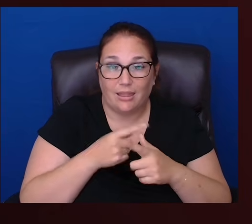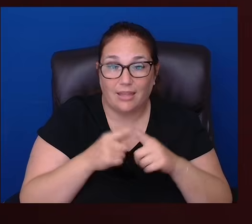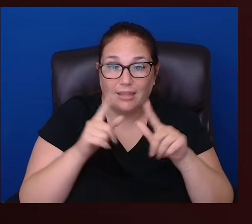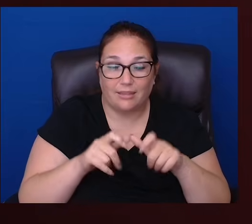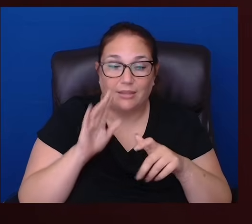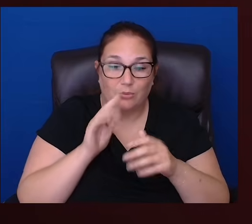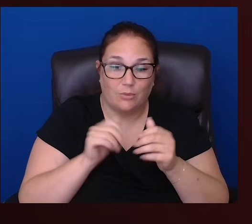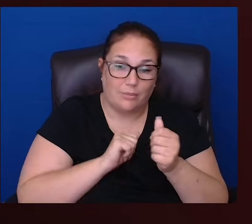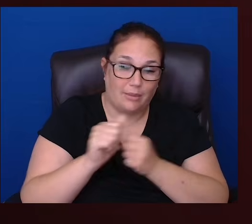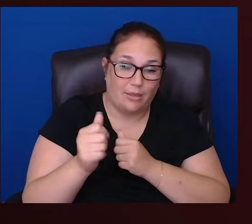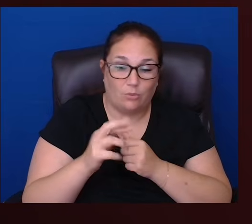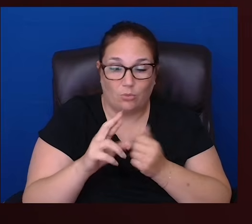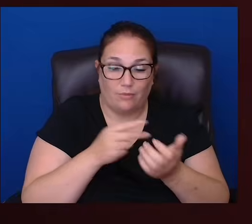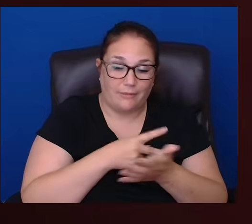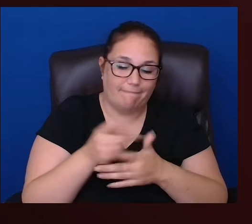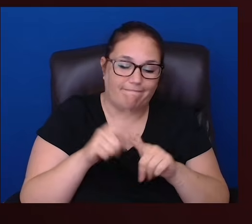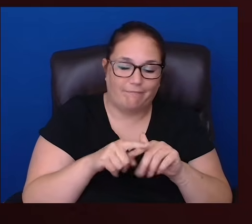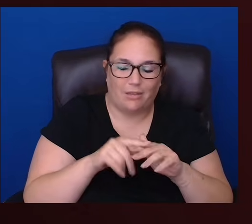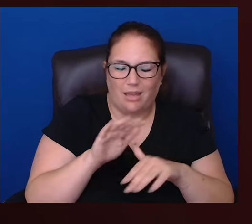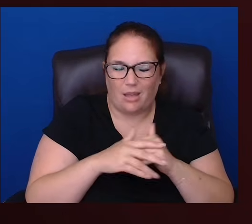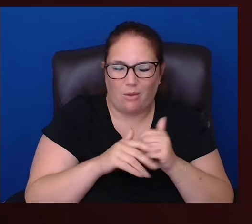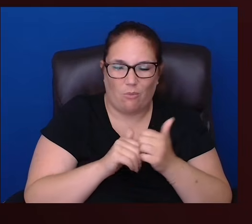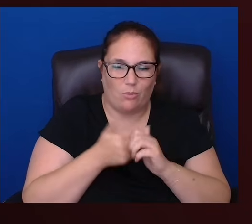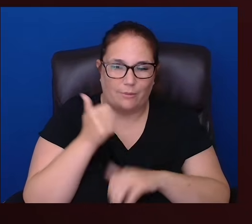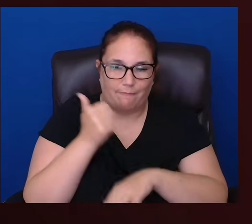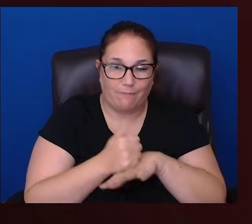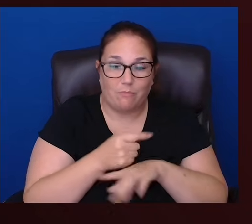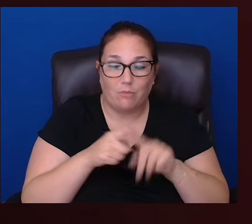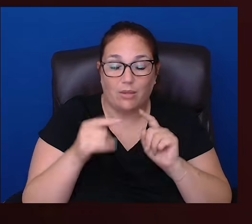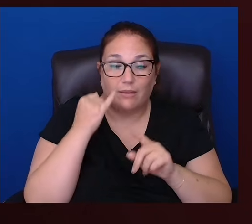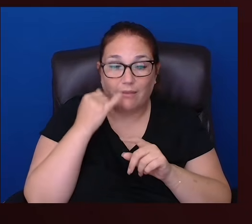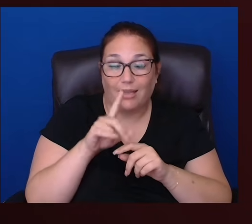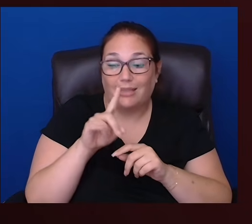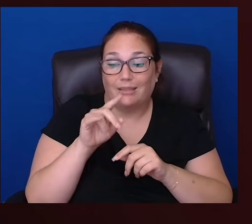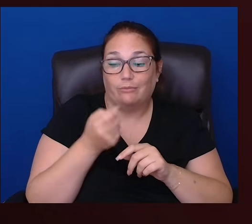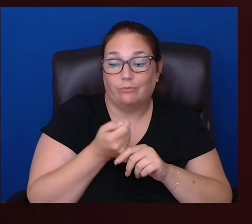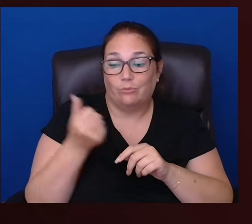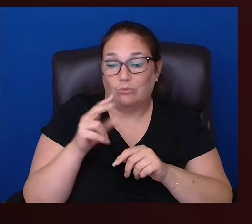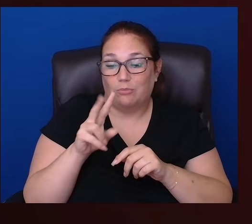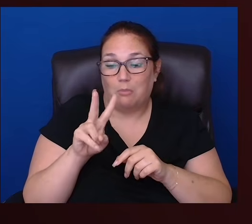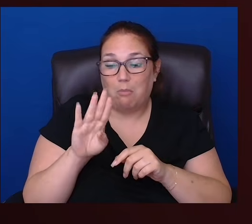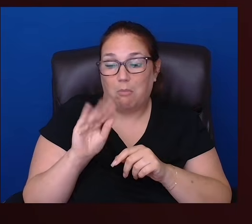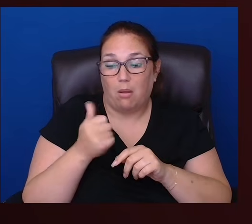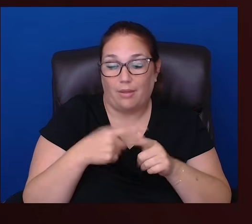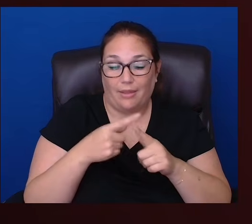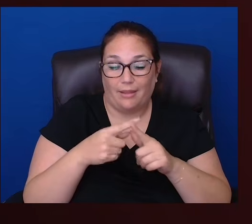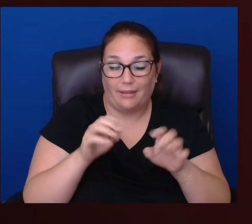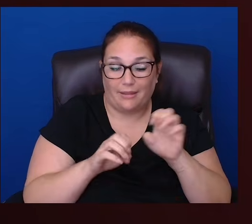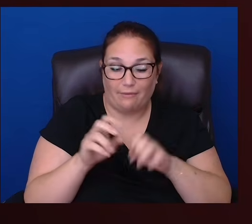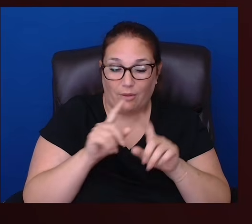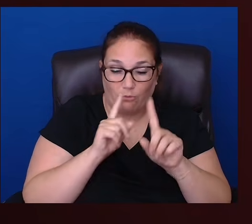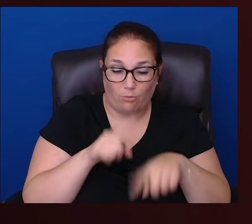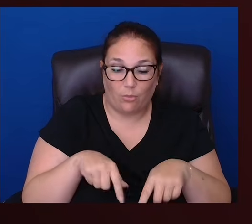based on however I want to set that up, but if I debug this, I get this evaluation report, which is actually going to show me,